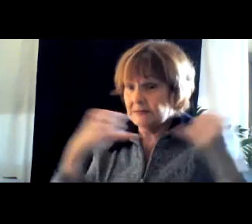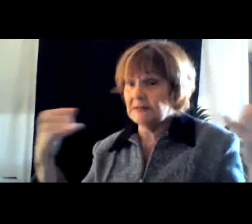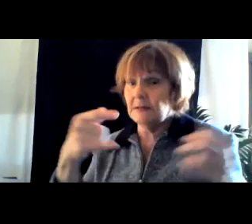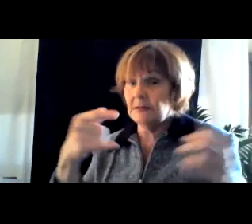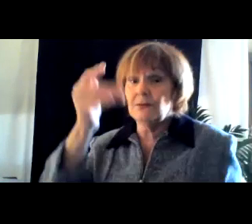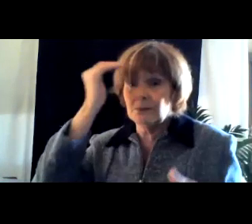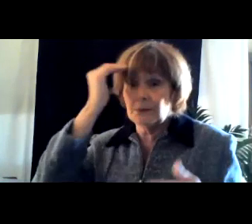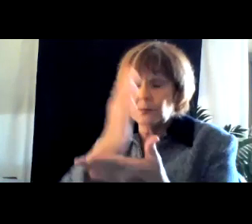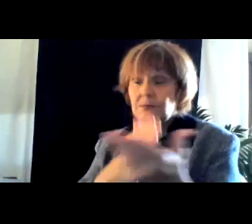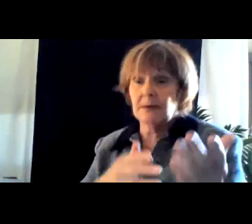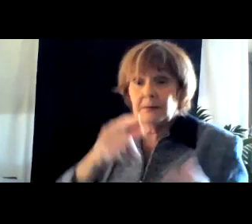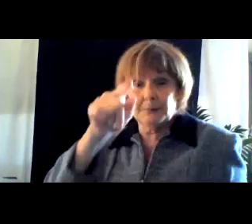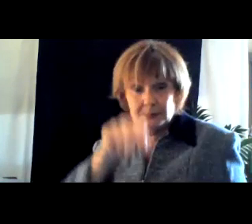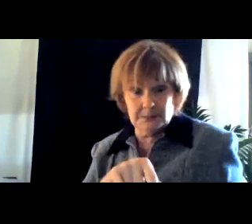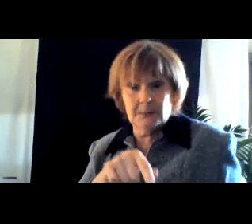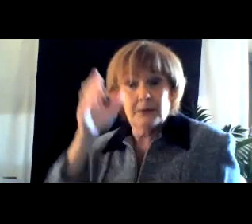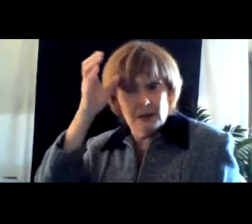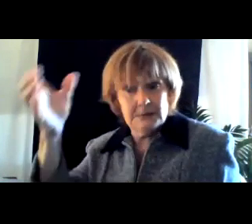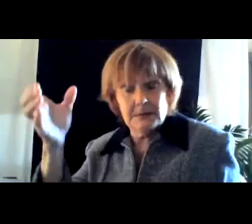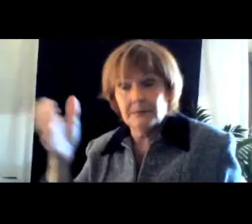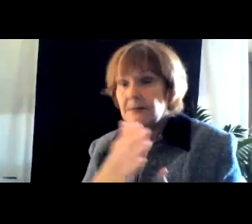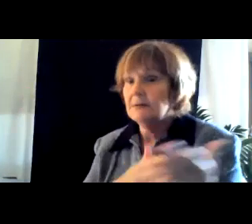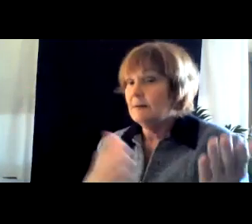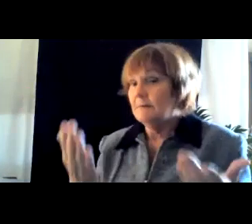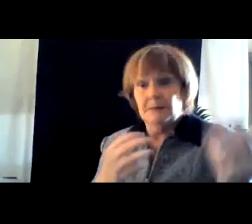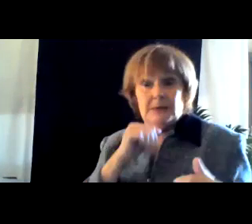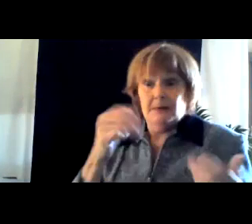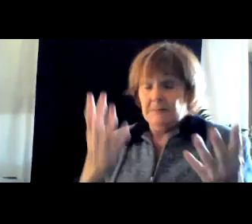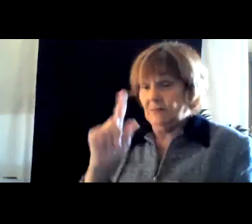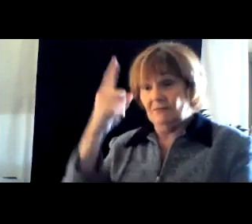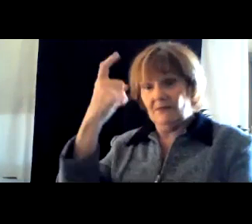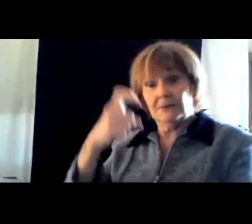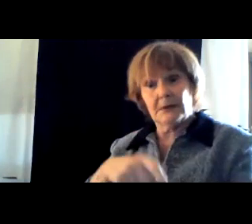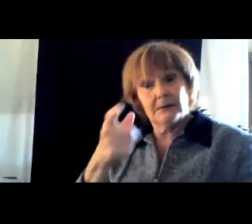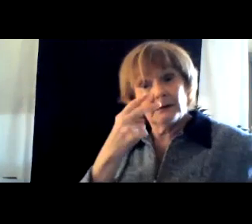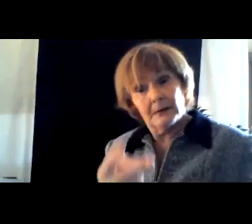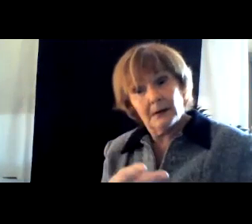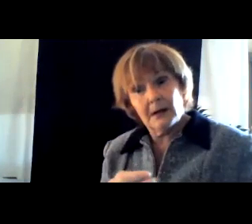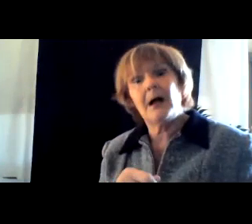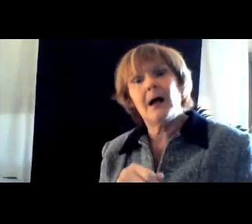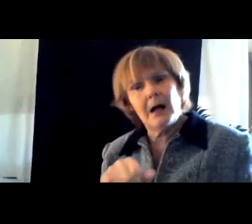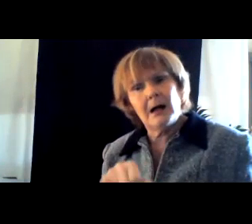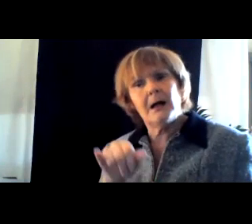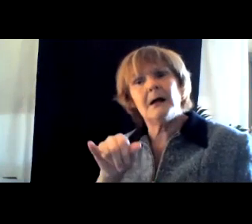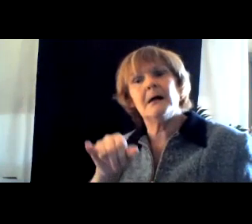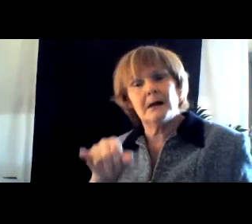For others, it may be the very, very first time that you're seeing some of these things linked in this way. So I just wanna make sure that for access purposes,